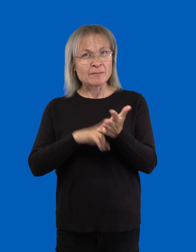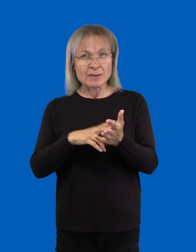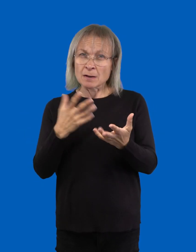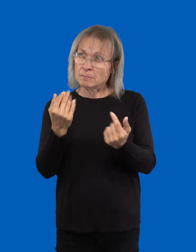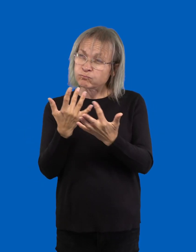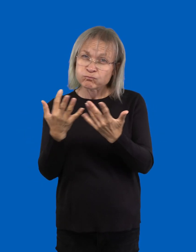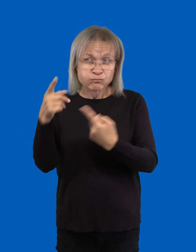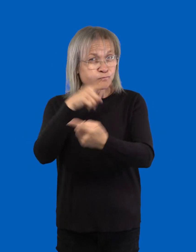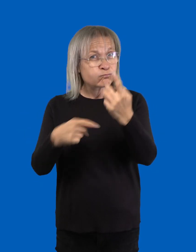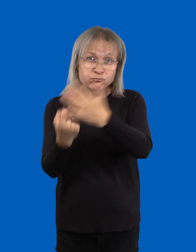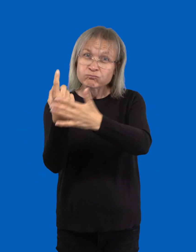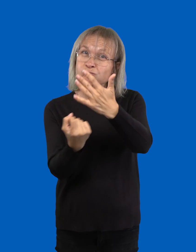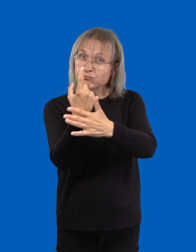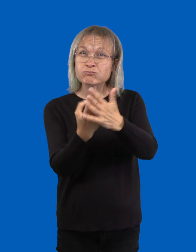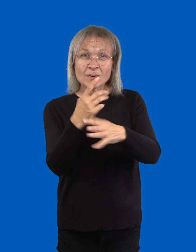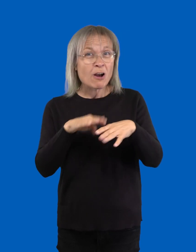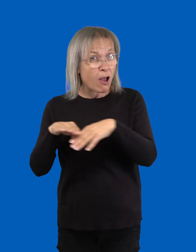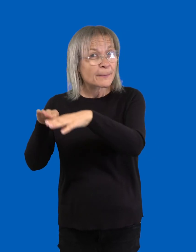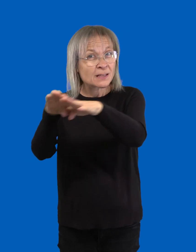HPV is very common and spreads easily.